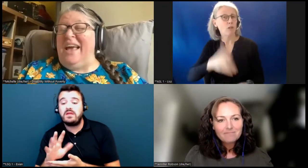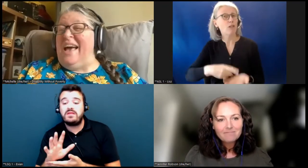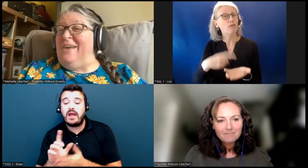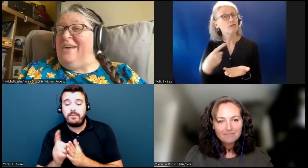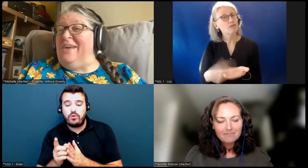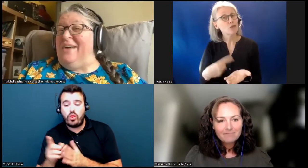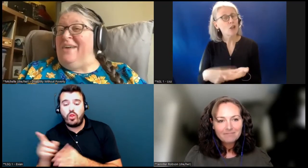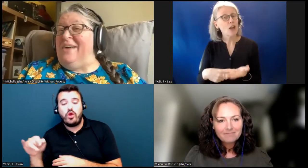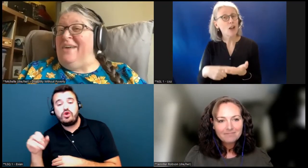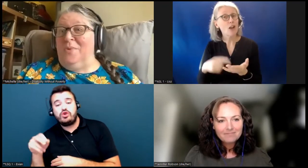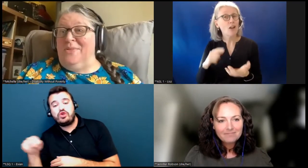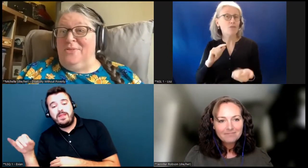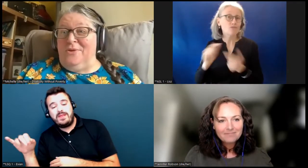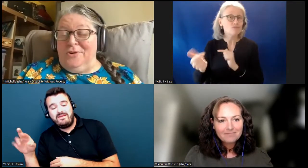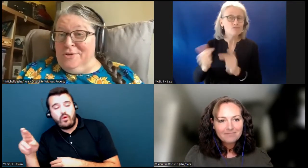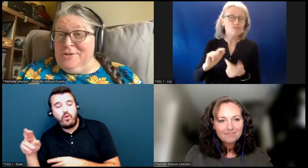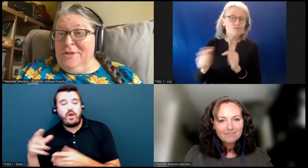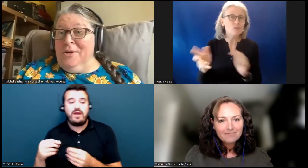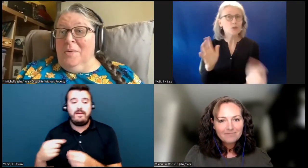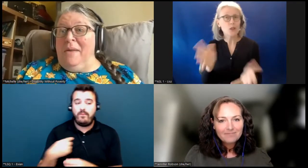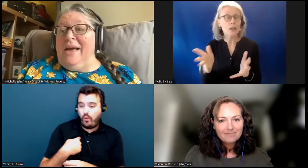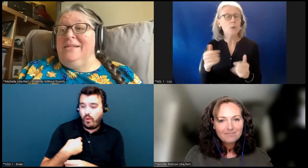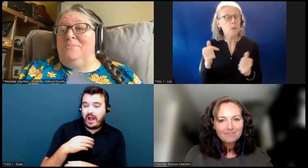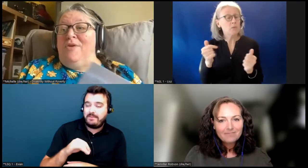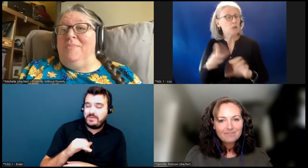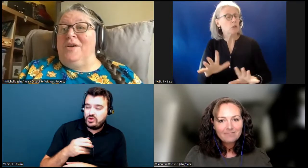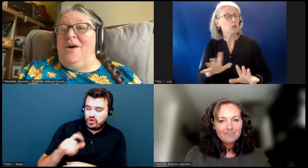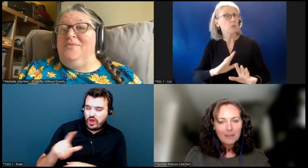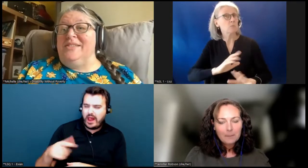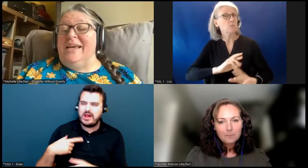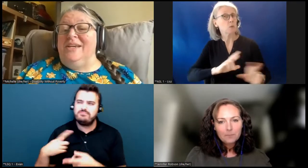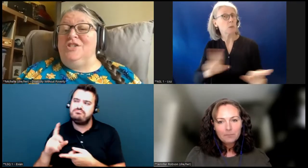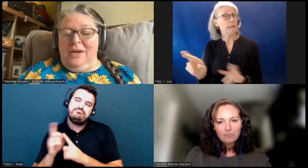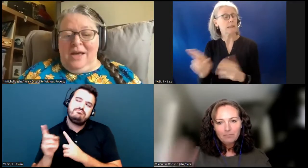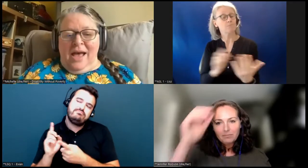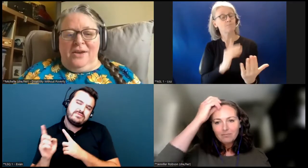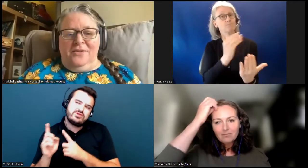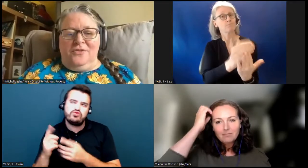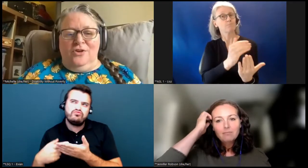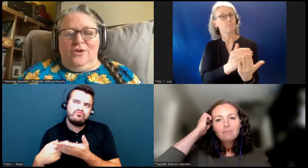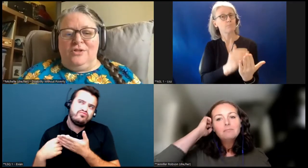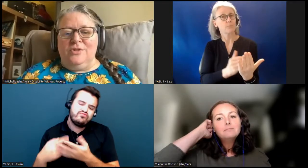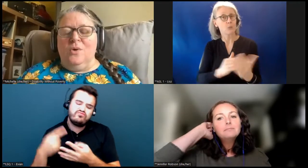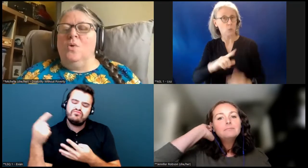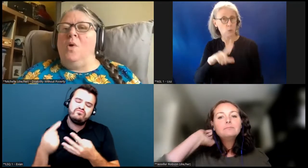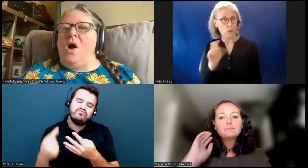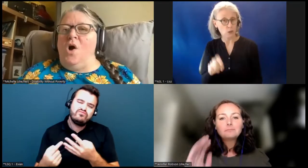WE HAVE SOME QUESTIONS THAT WE THOUGHT MIGHT PROMPT THE CONVERSATION. AND OF COURSE, WE'RE